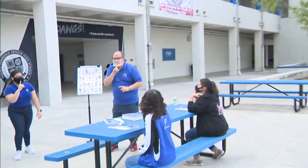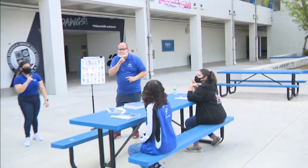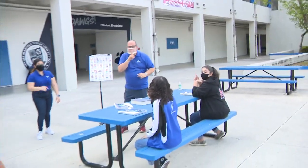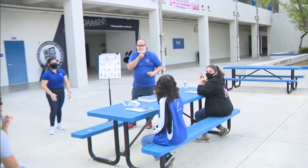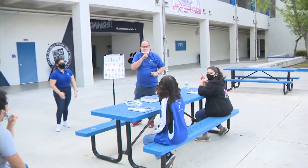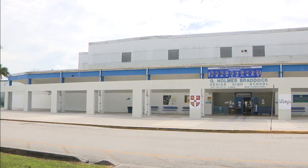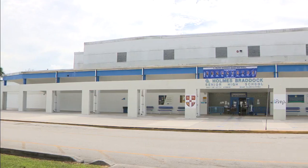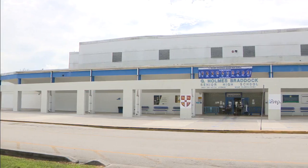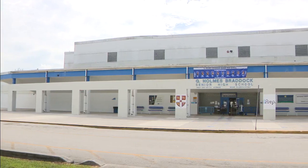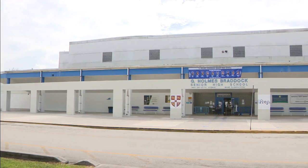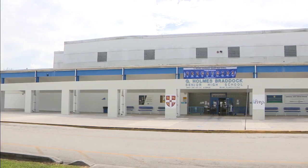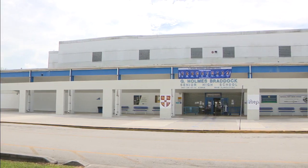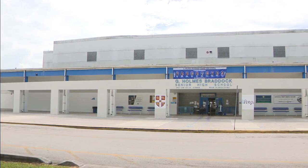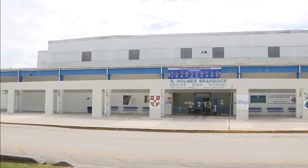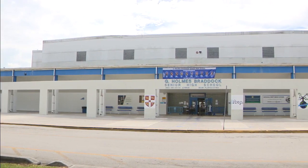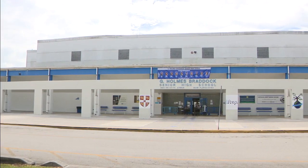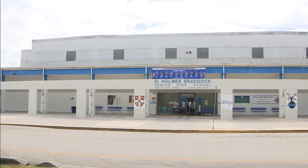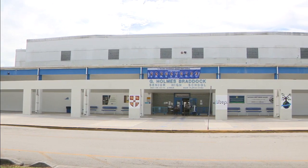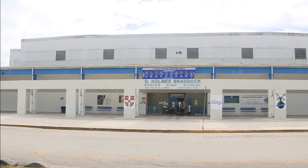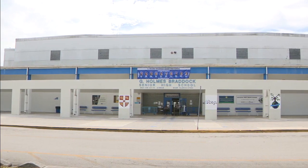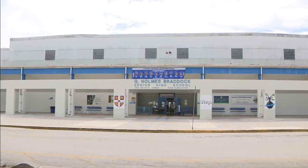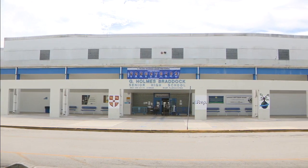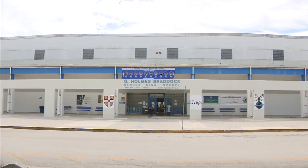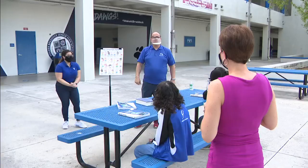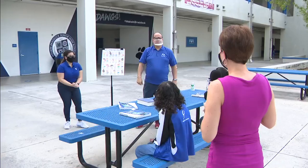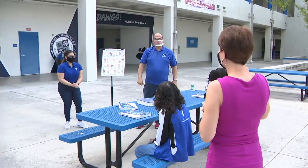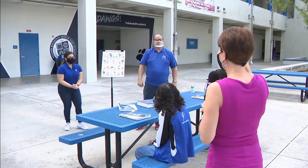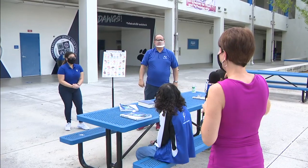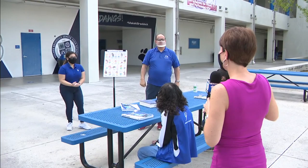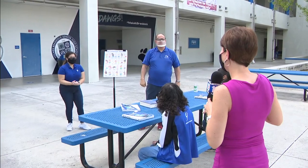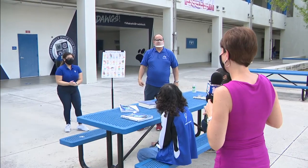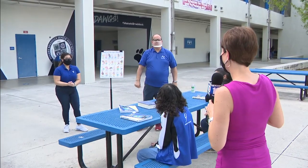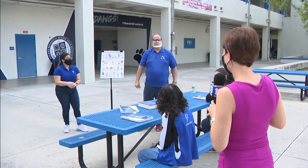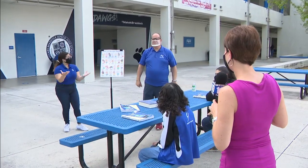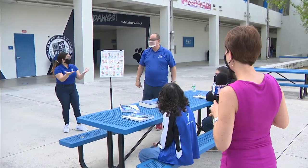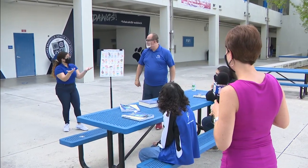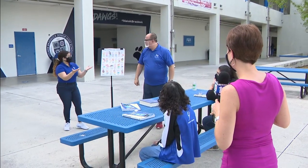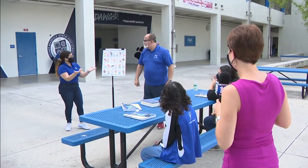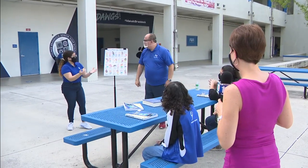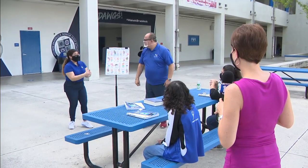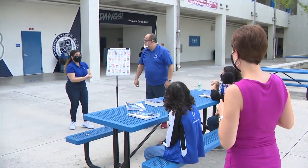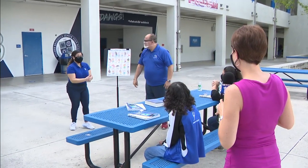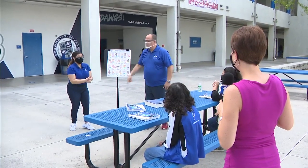MIGHT FIND DIFFICULT TO LEARN VERY EASY.